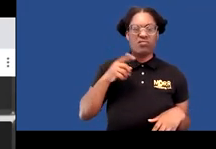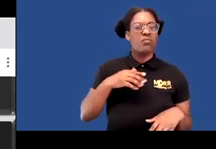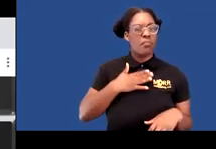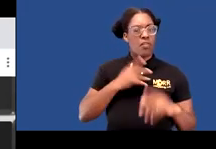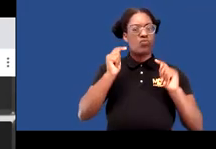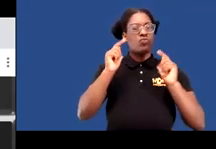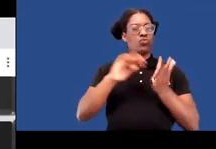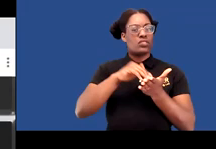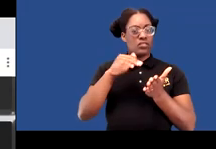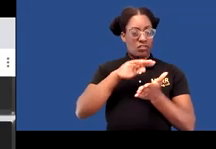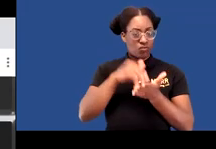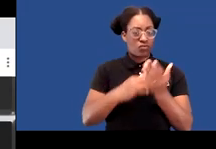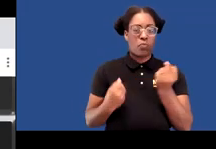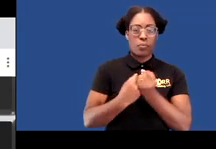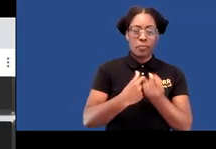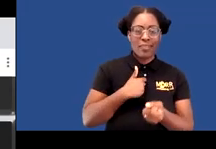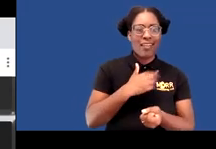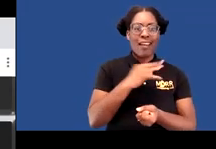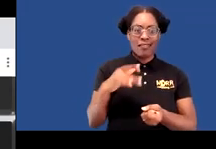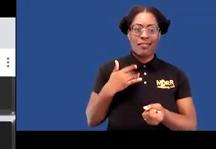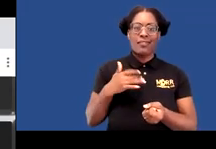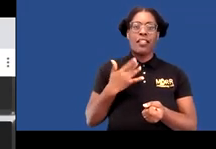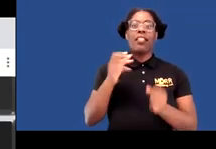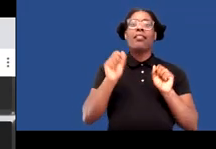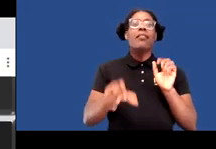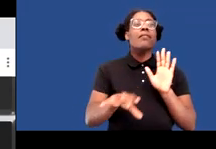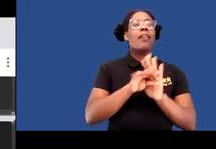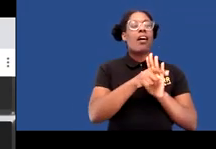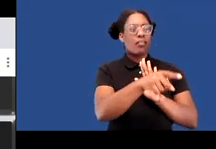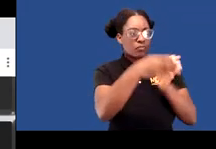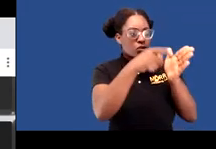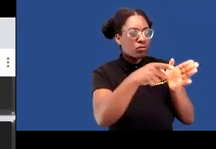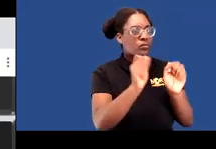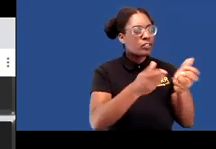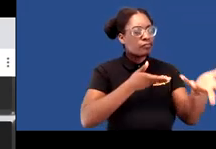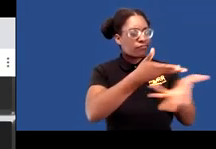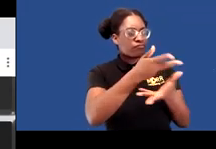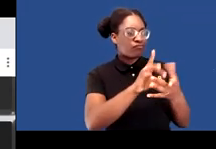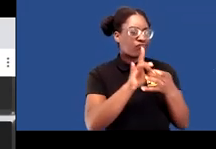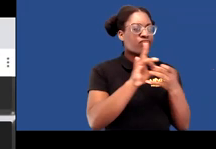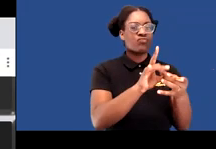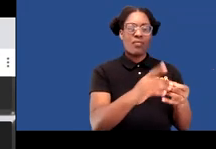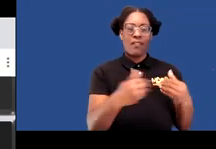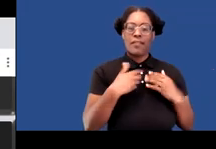"who will have a supportive conversation that begins with the students' concerns." And their action item is: